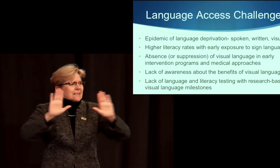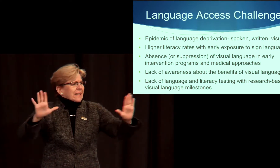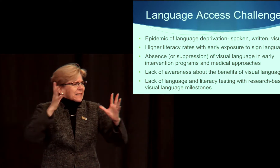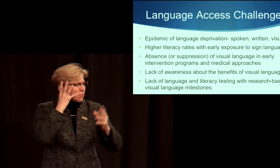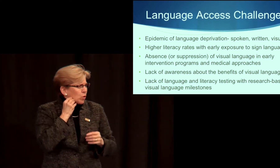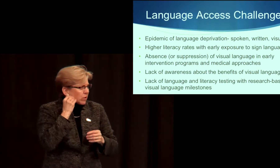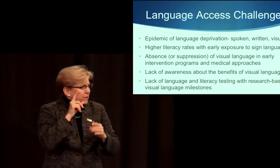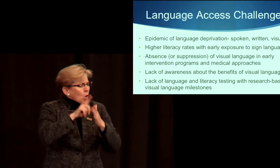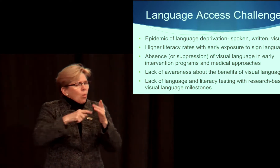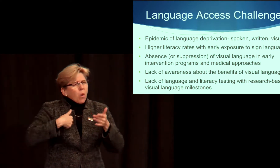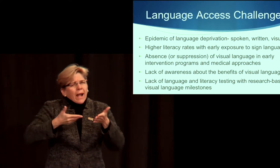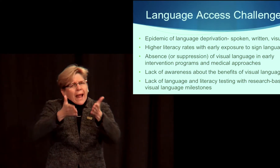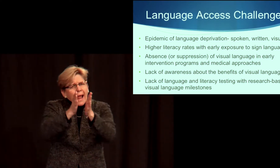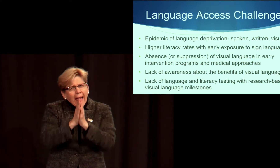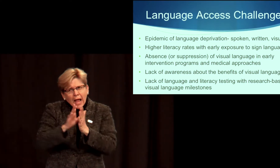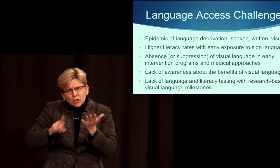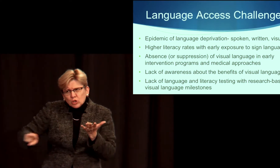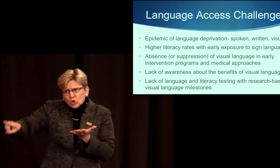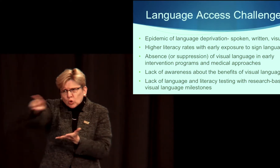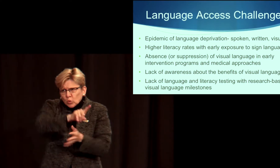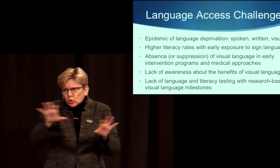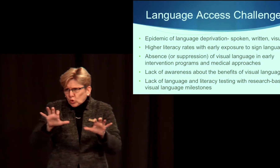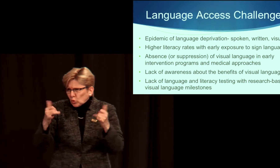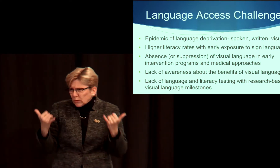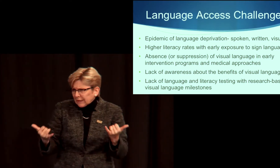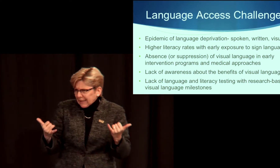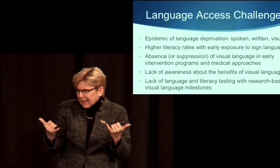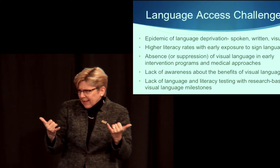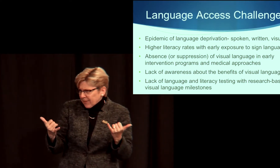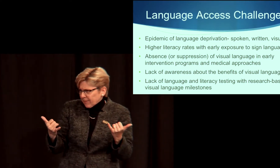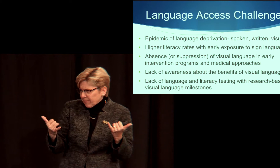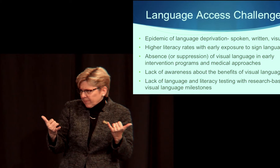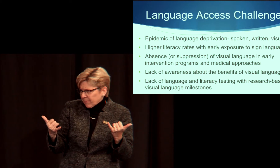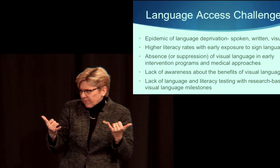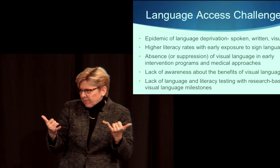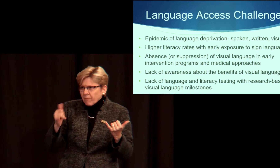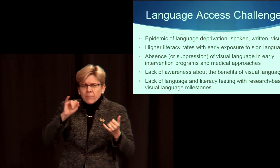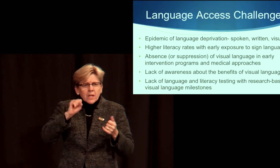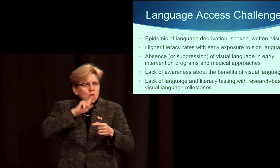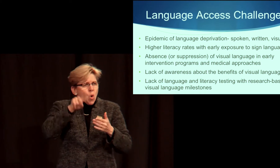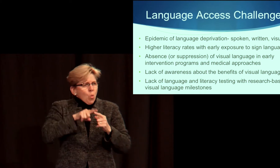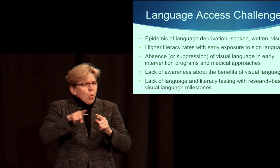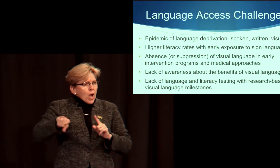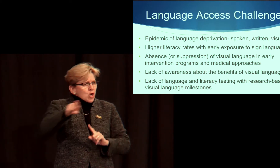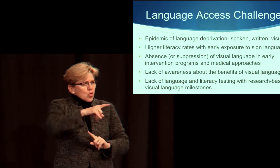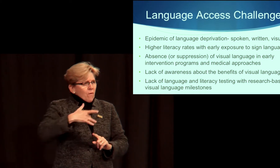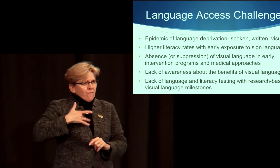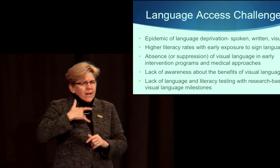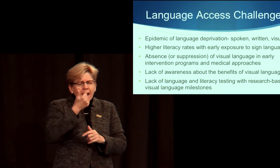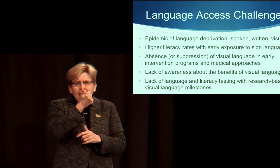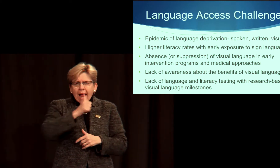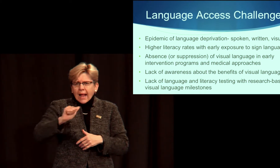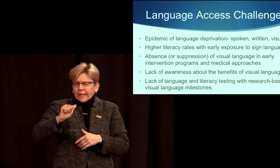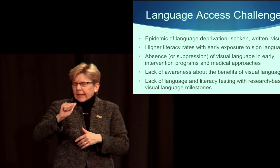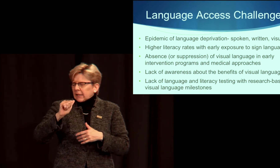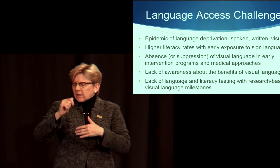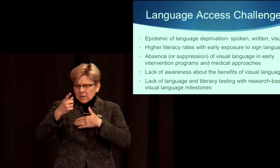in lived experience here and what I can ask of you today is if you feel - I don't know -